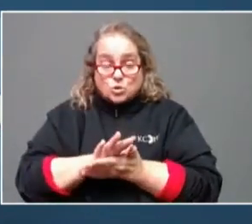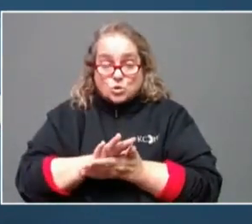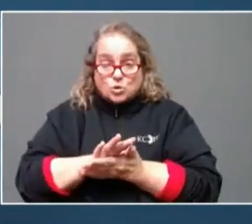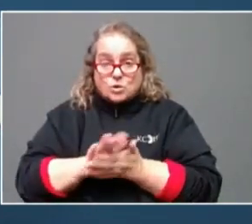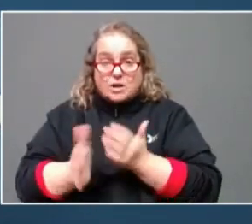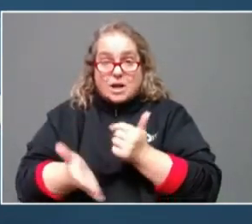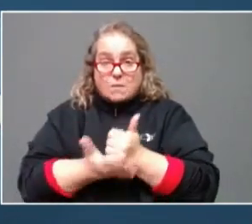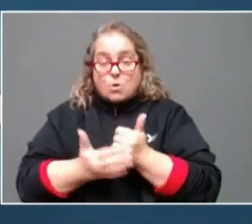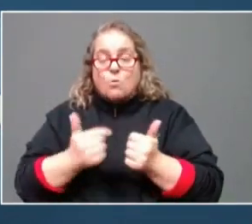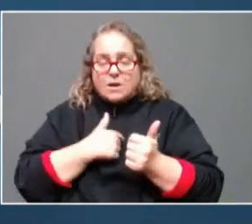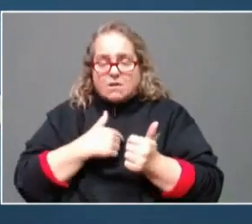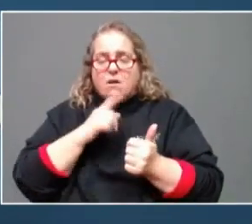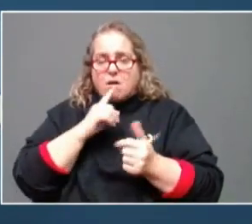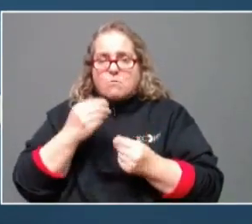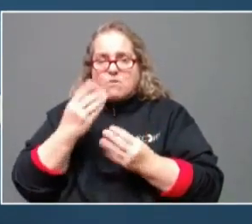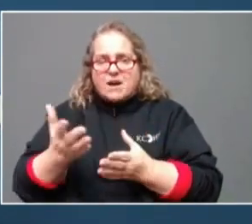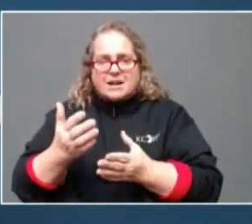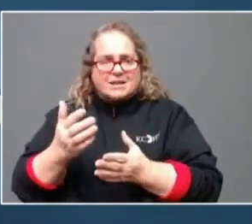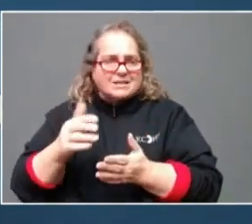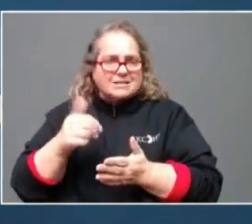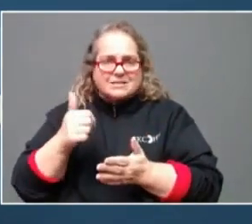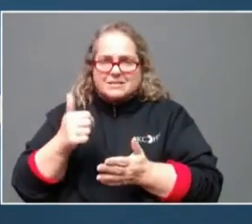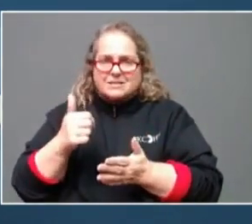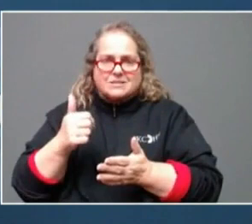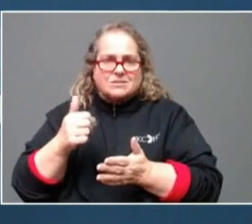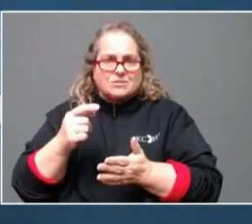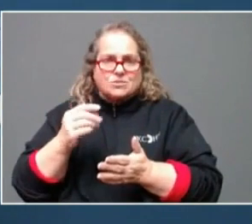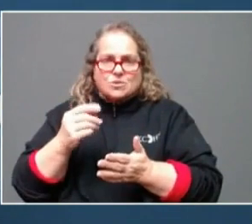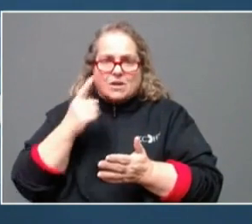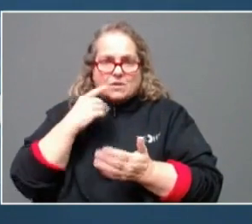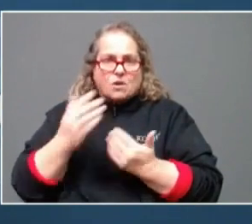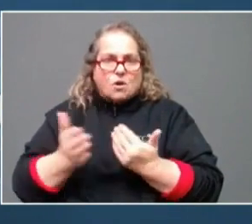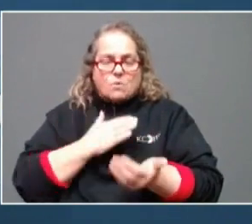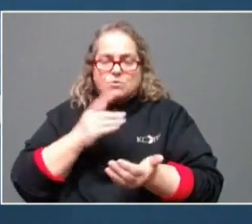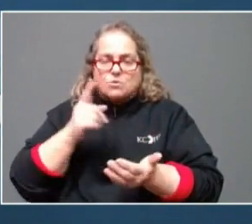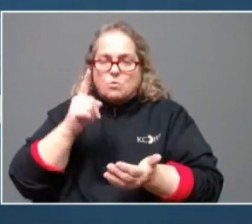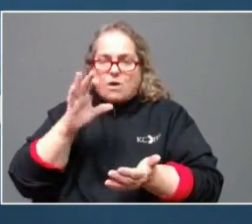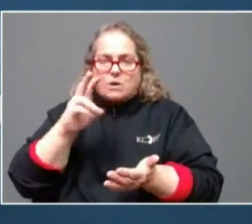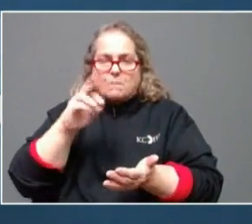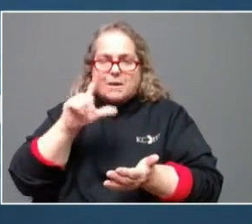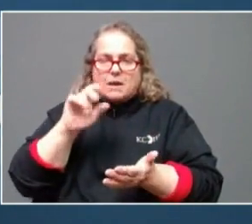tens if not um close to I think $100 million of testing assistance. We have